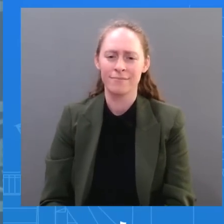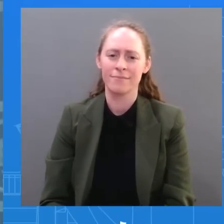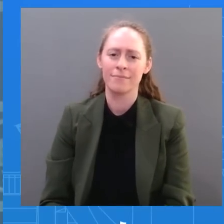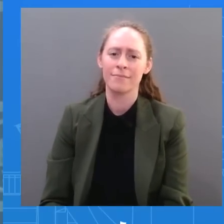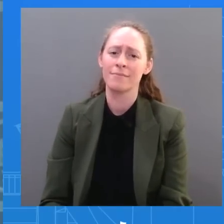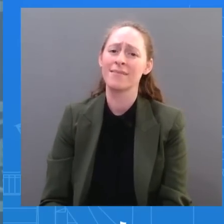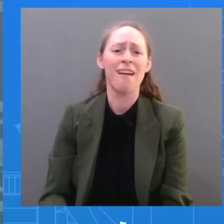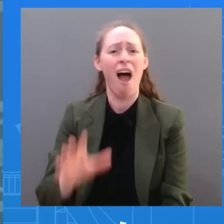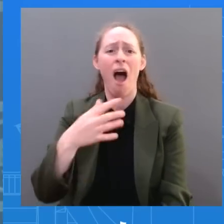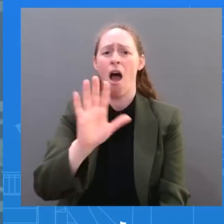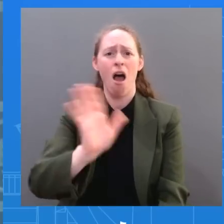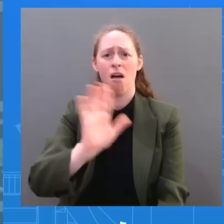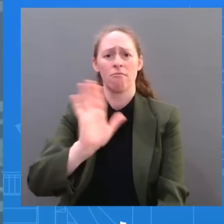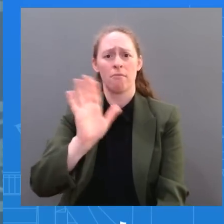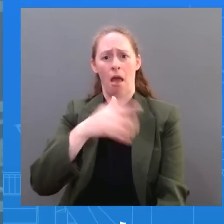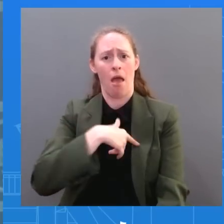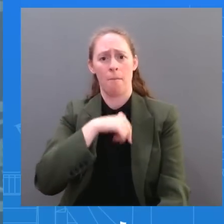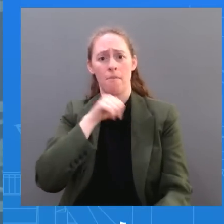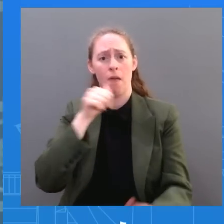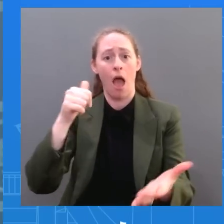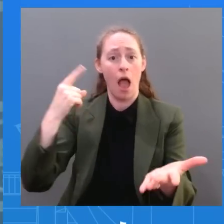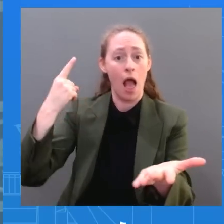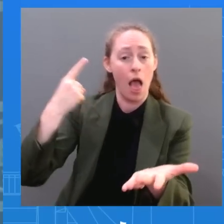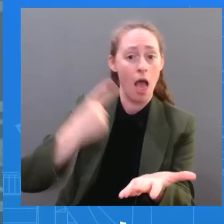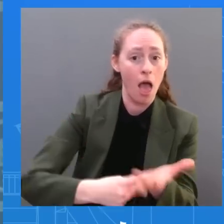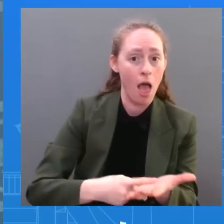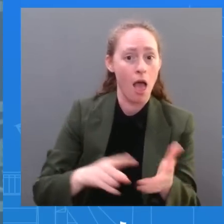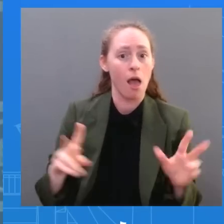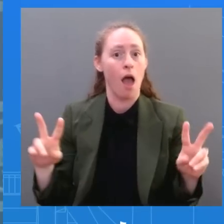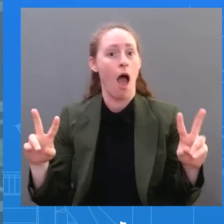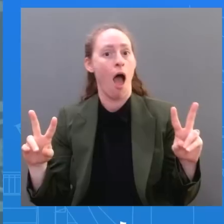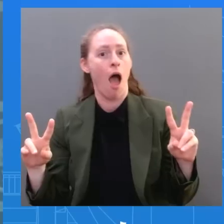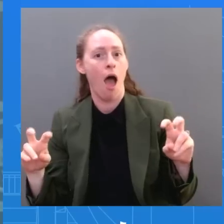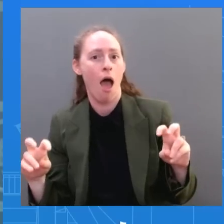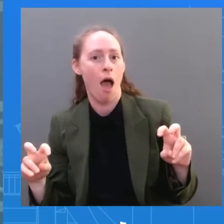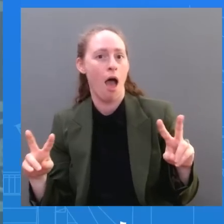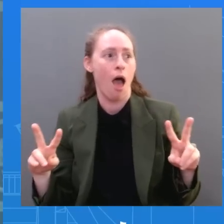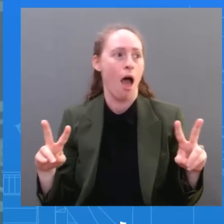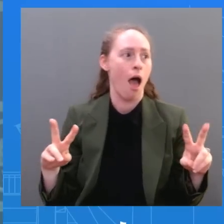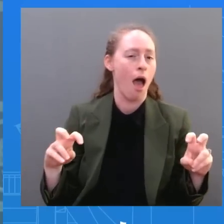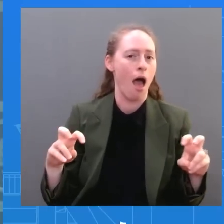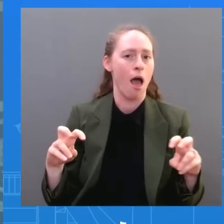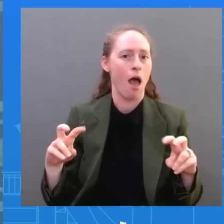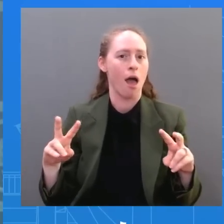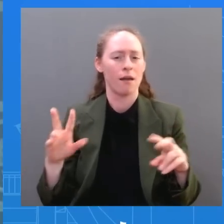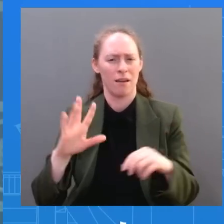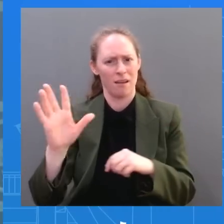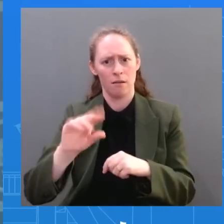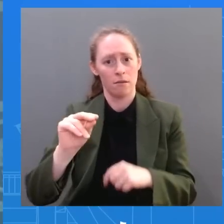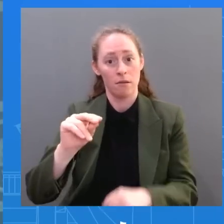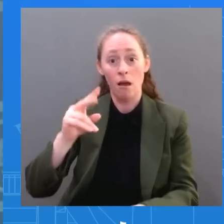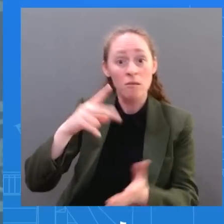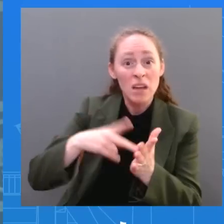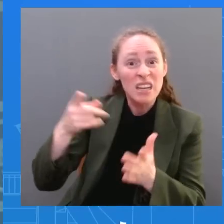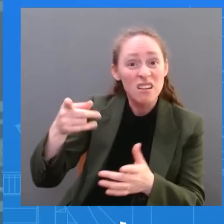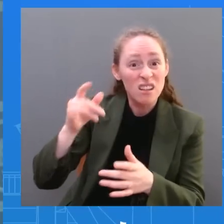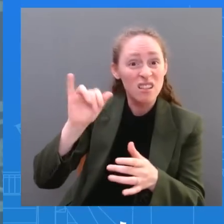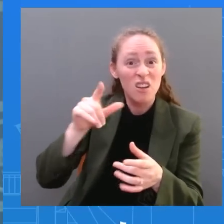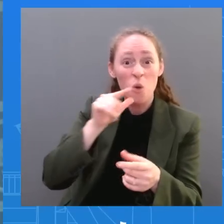from the laptop. I will -- I am not -- The Press: So are you disputing that it's President's voice on the voicemail? Ms. Jean-Pierre: I am not going to talk about alleged materials on a laptop. It's not happening.